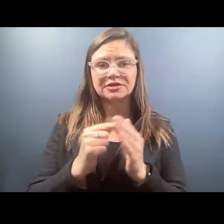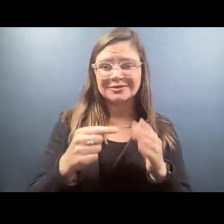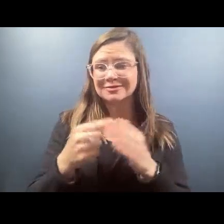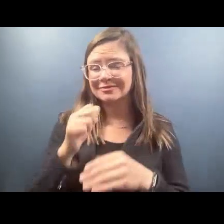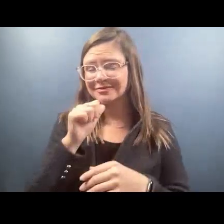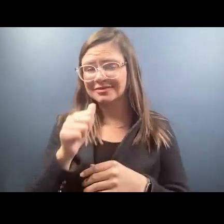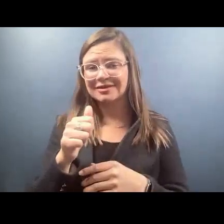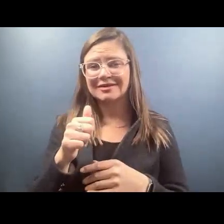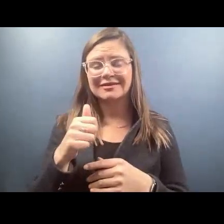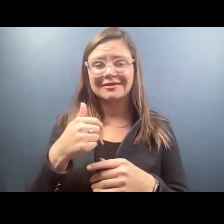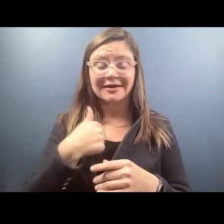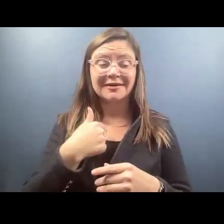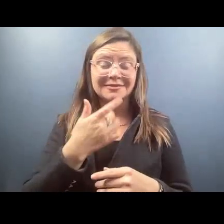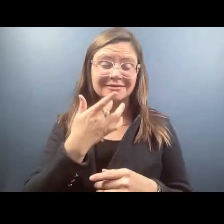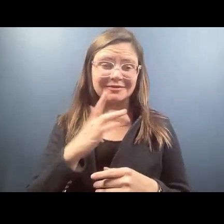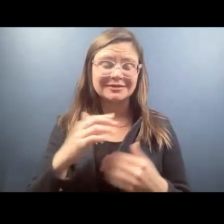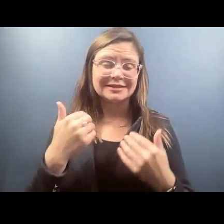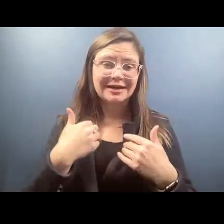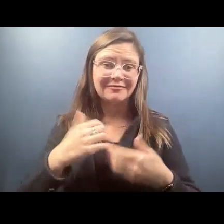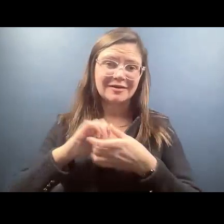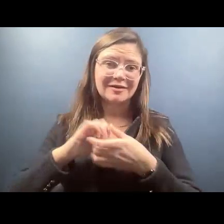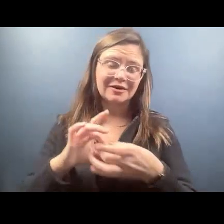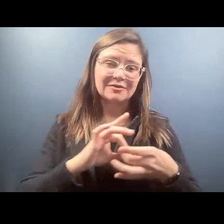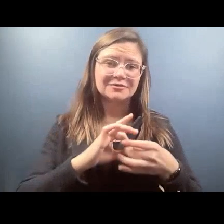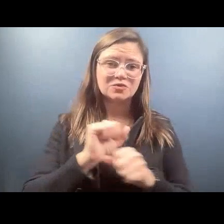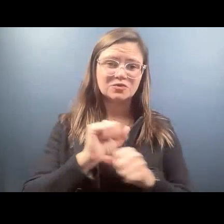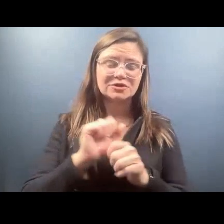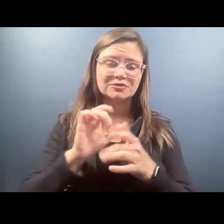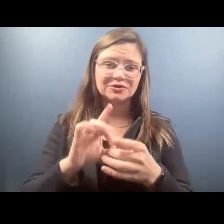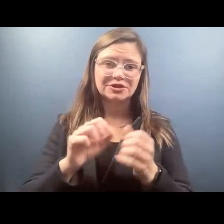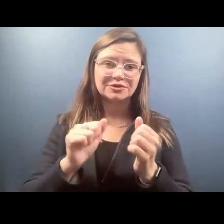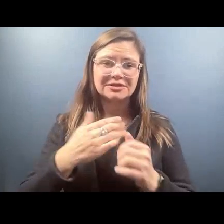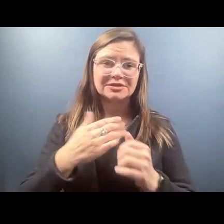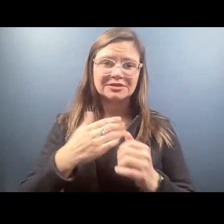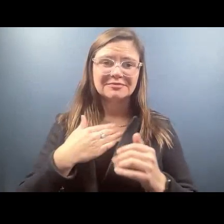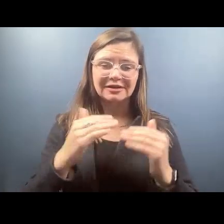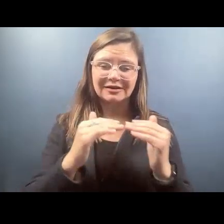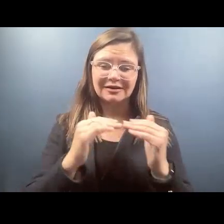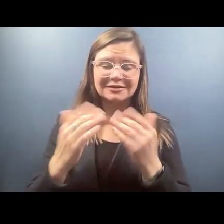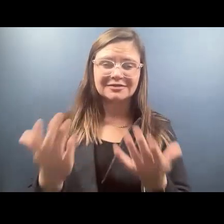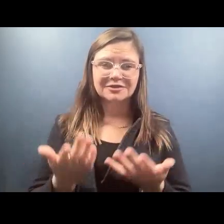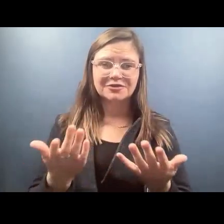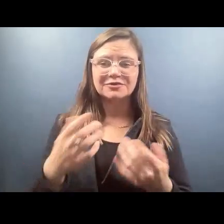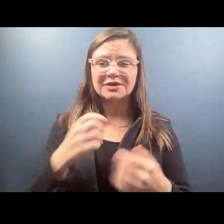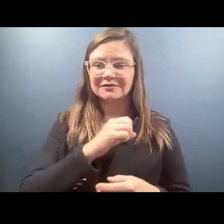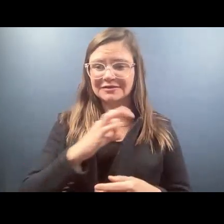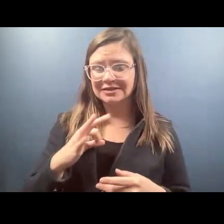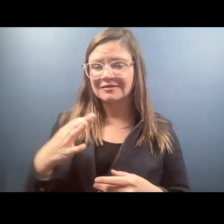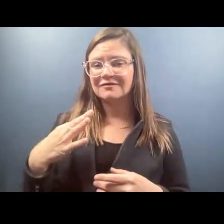I'm fortunate enough to have a collaborative working relationship with my colleagues here, and they have staff that have participated in this as well.